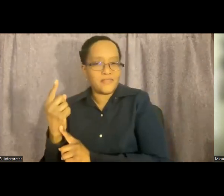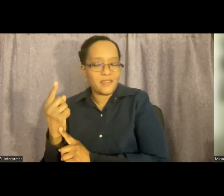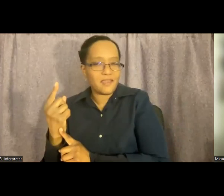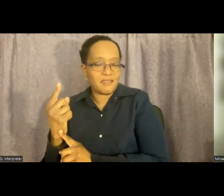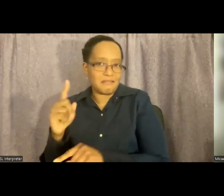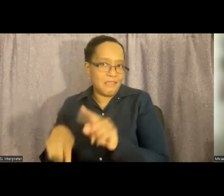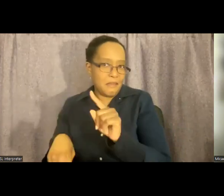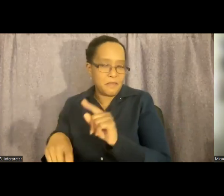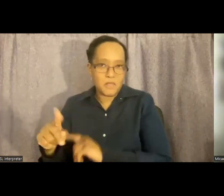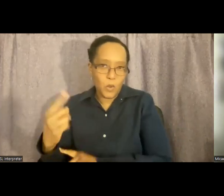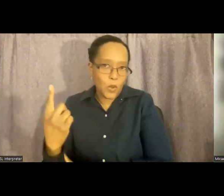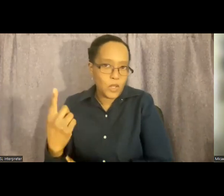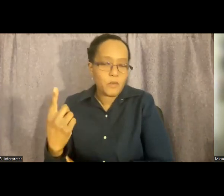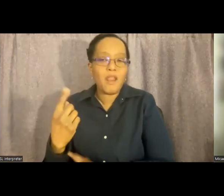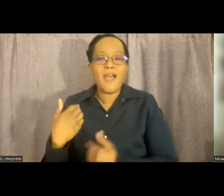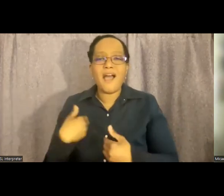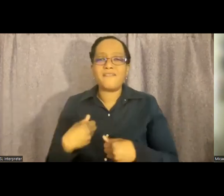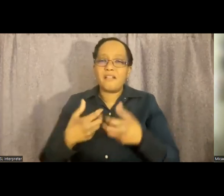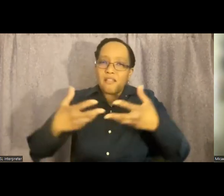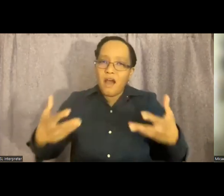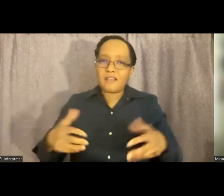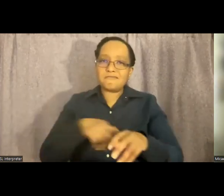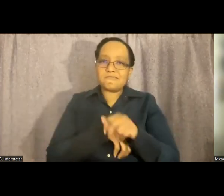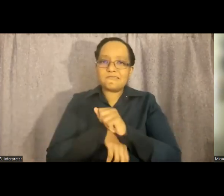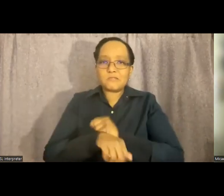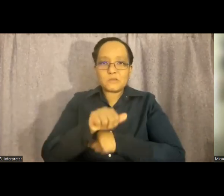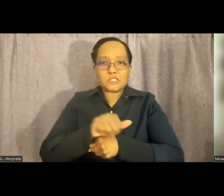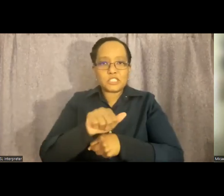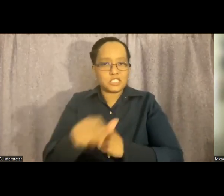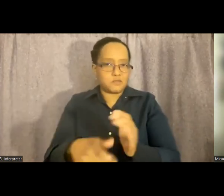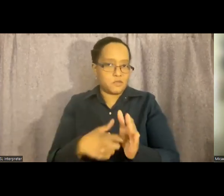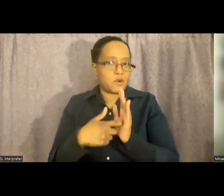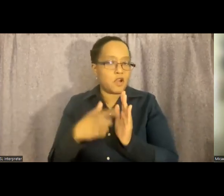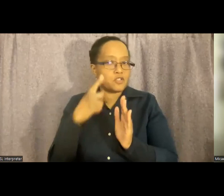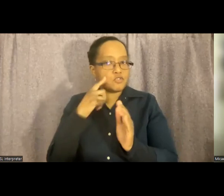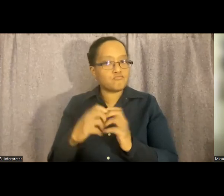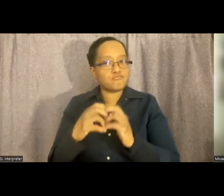We have a lot more work to do outside of that to build that to be possible.